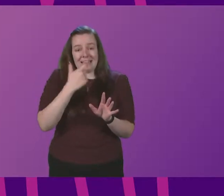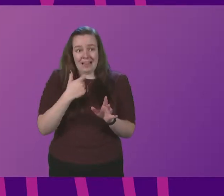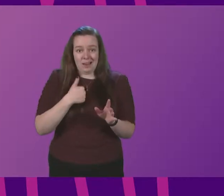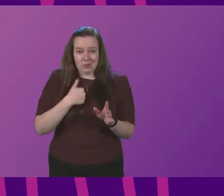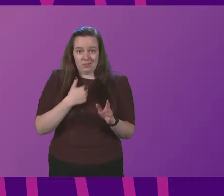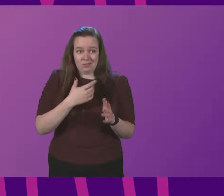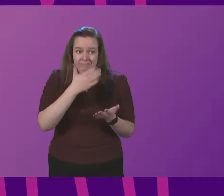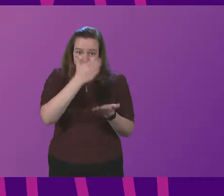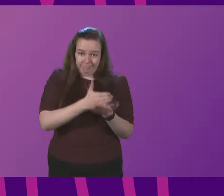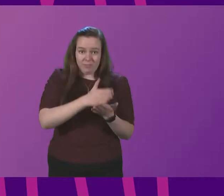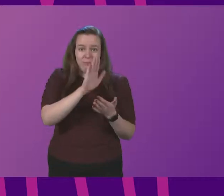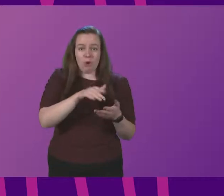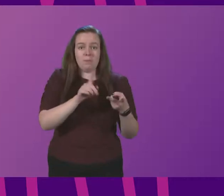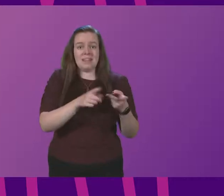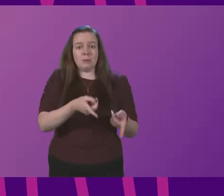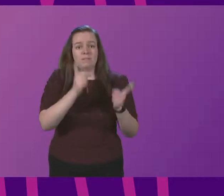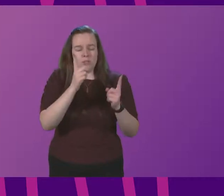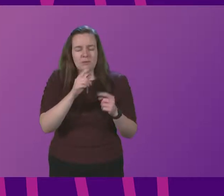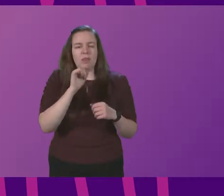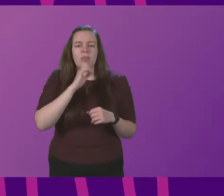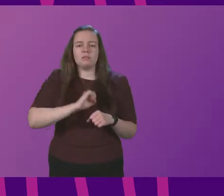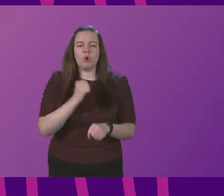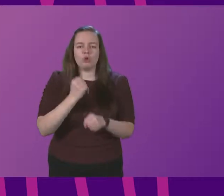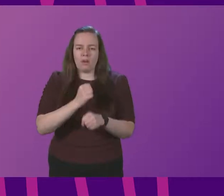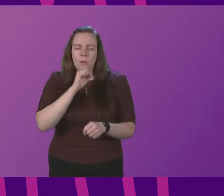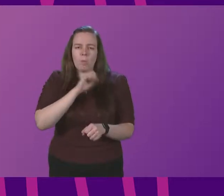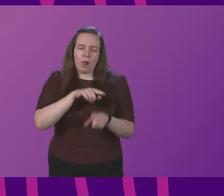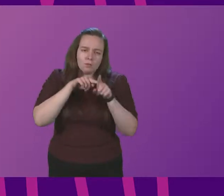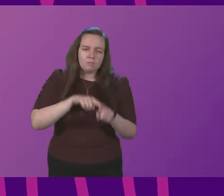First Minister give an assurance that the Scottish Government will co-operate fully with the inquiry